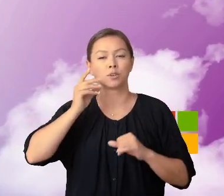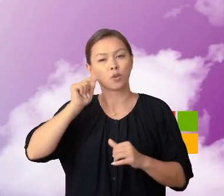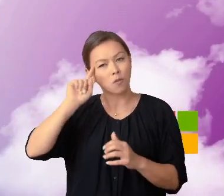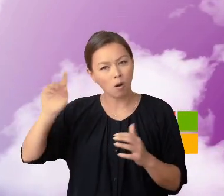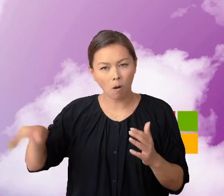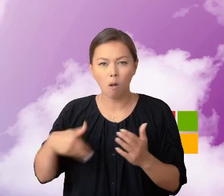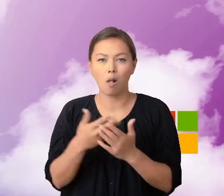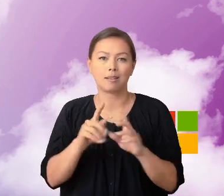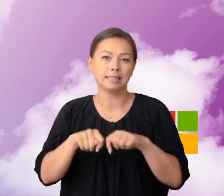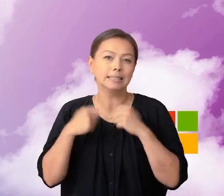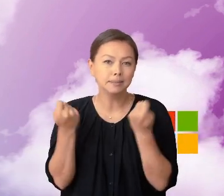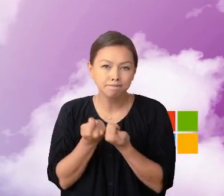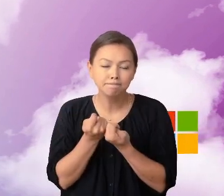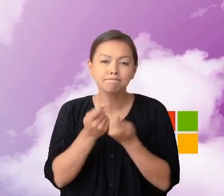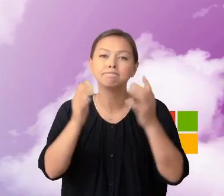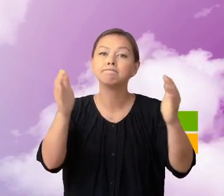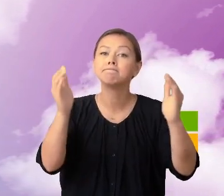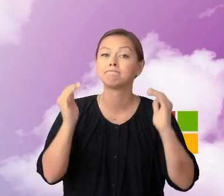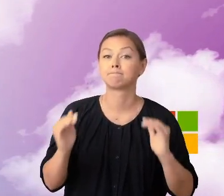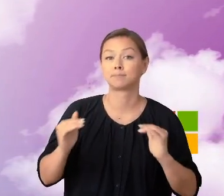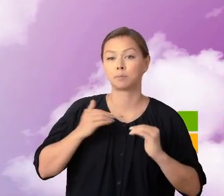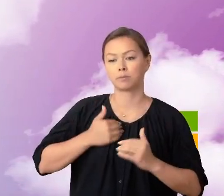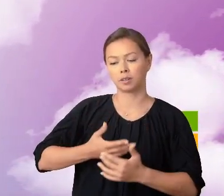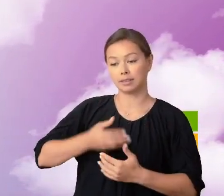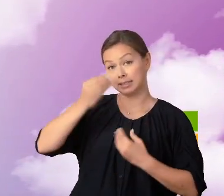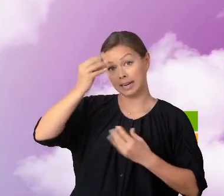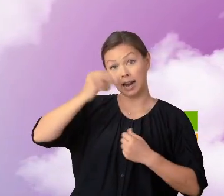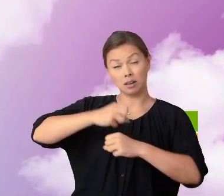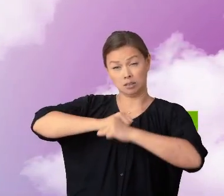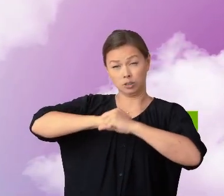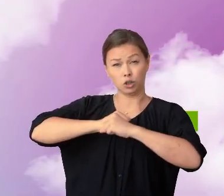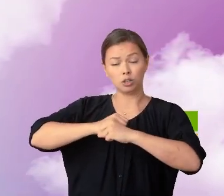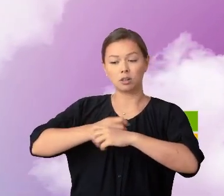for everyone on your team. Remain confident in your data safety,